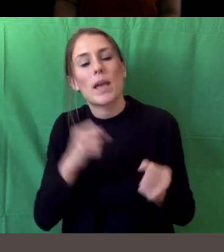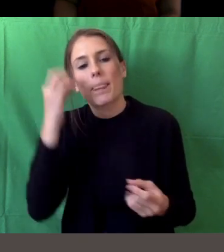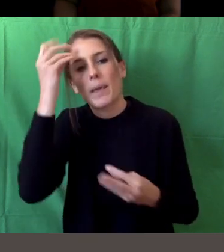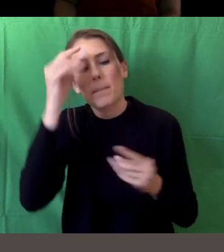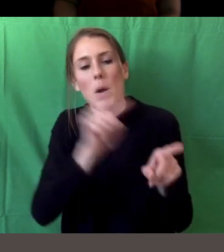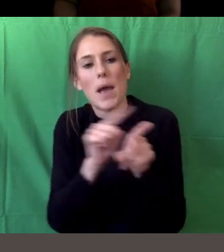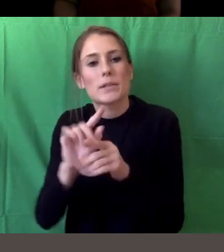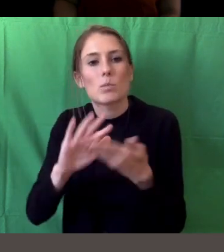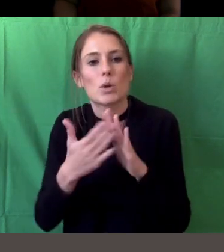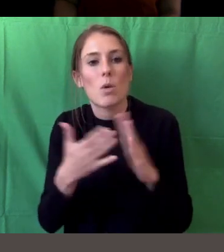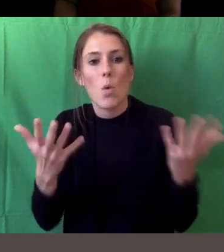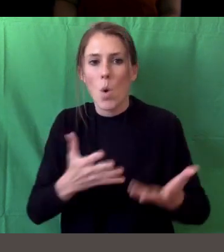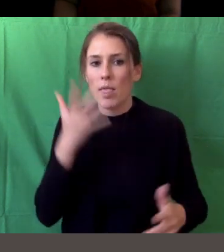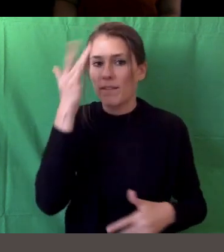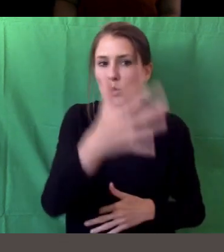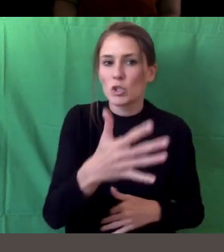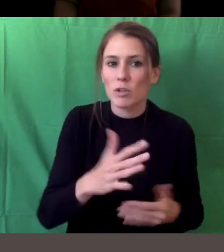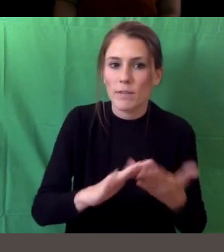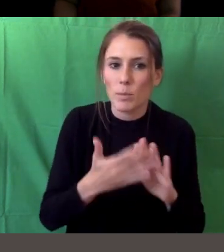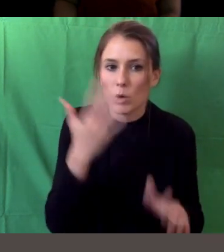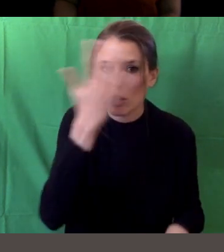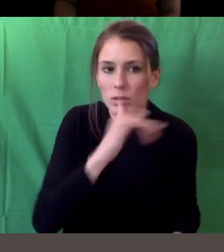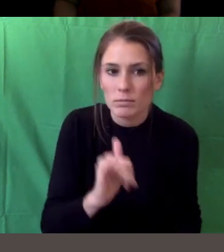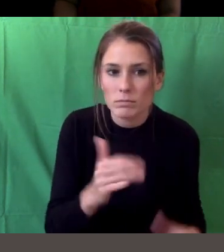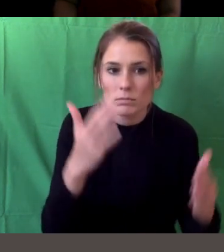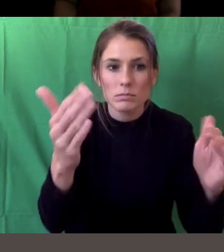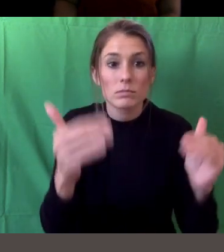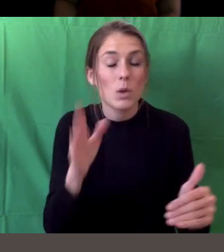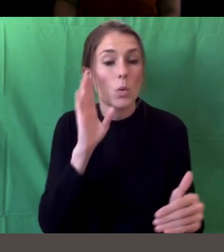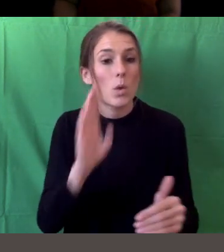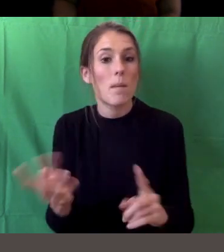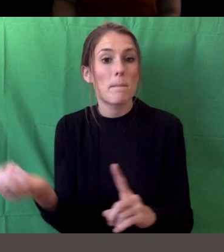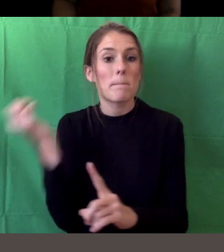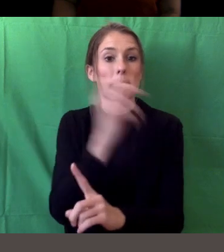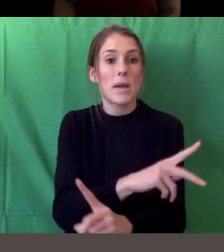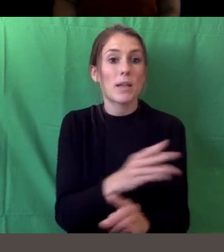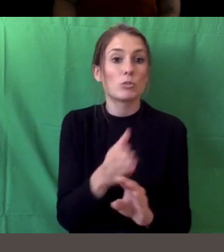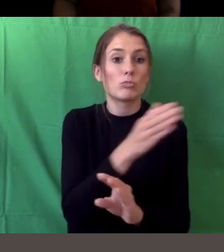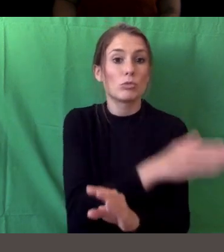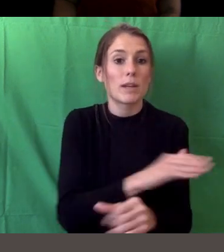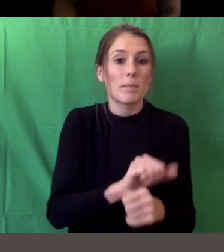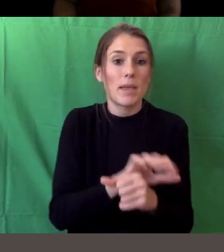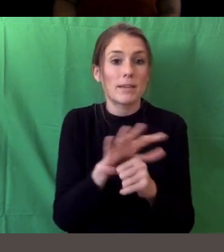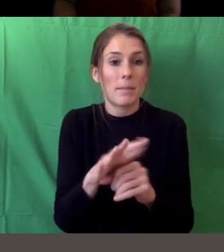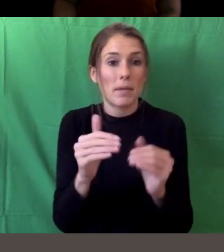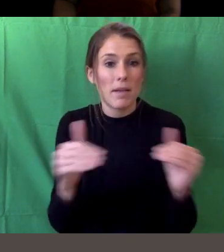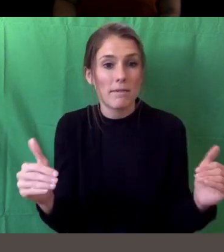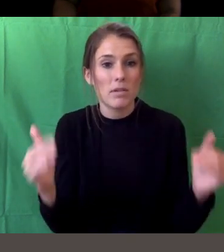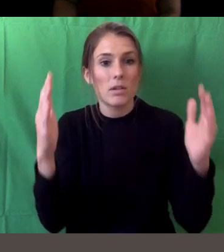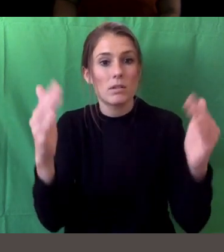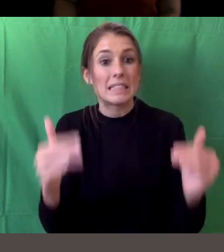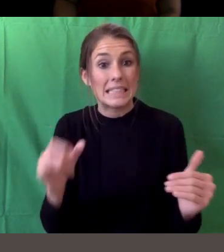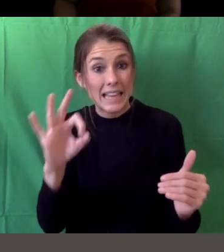that we can think about as a community, like what is the future of communities? Will we return to pre-pandemic levels ever?